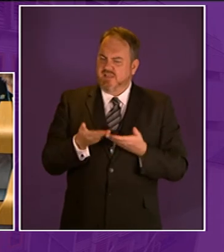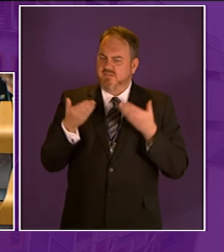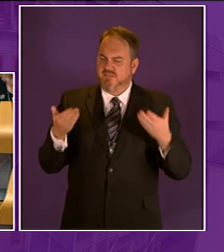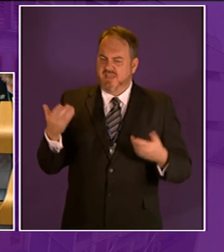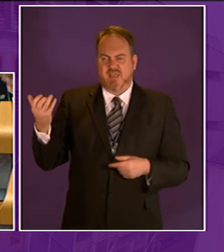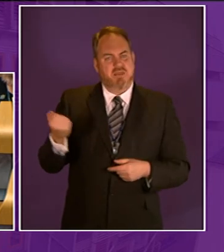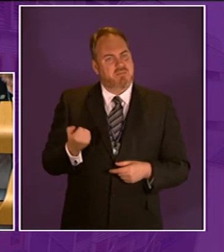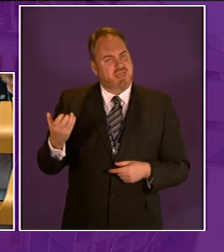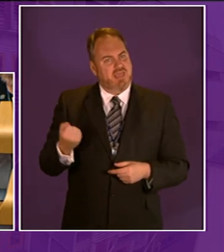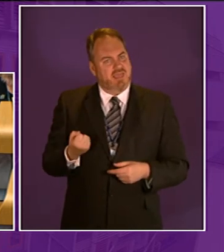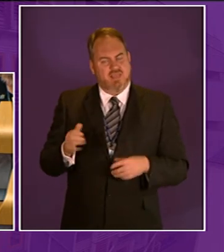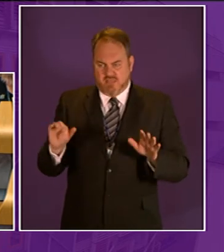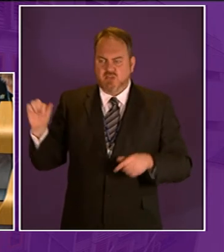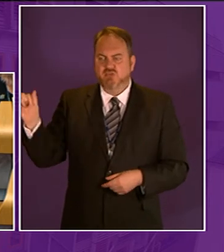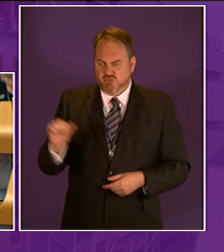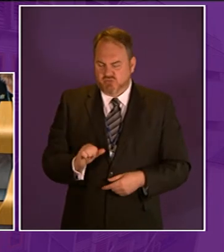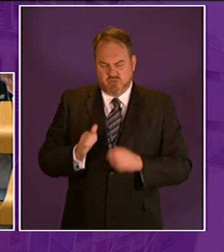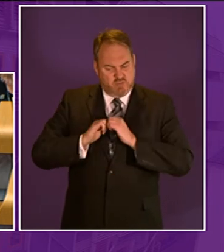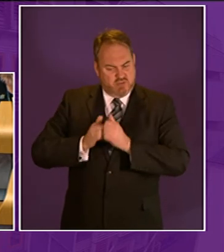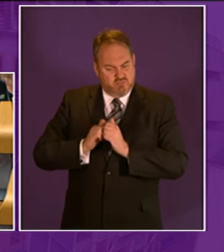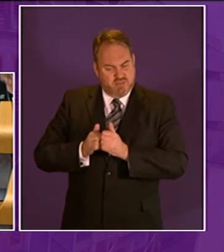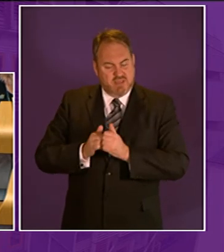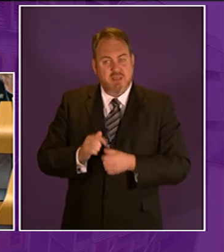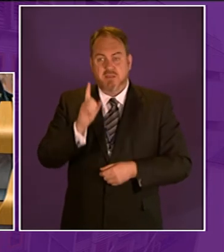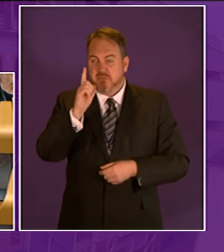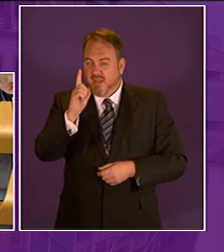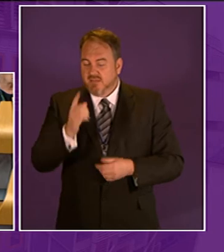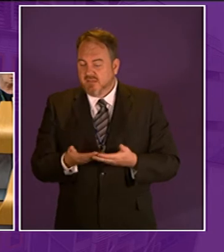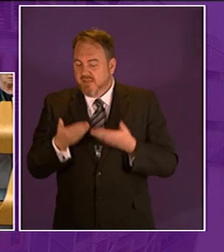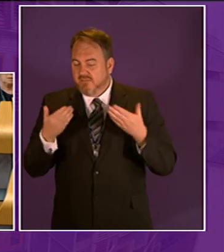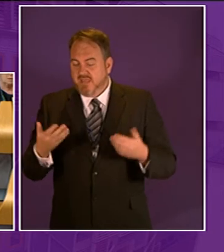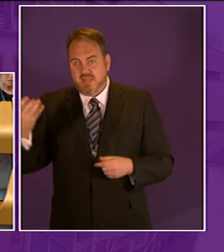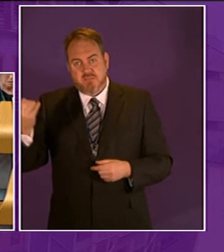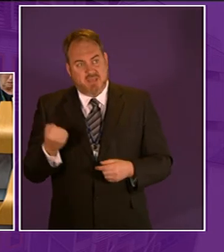in the dispute. As Monica Lennon said, a fair pay deal was agreed last year.